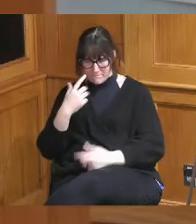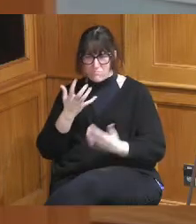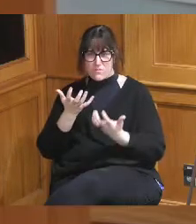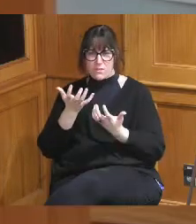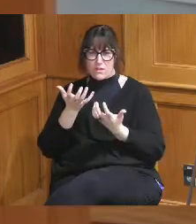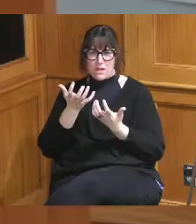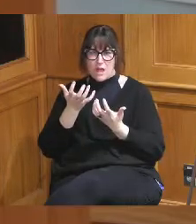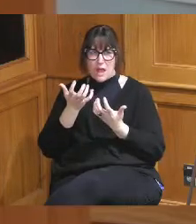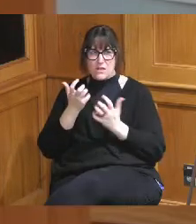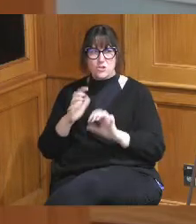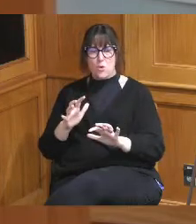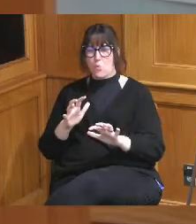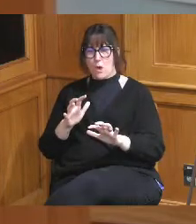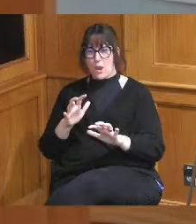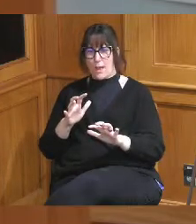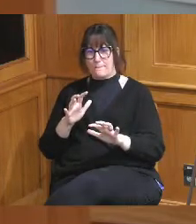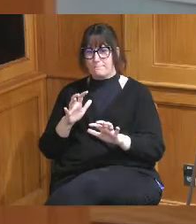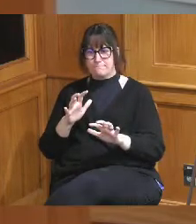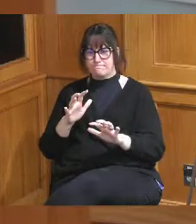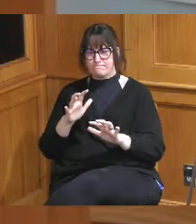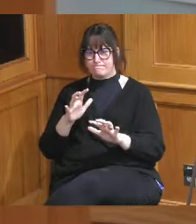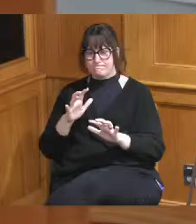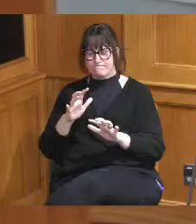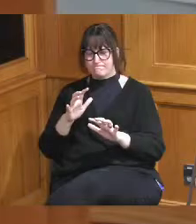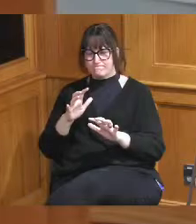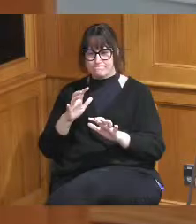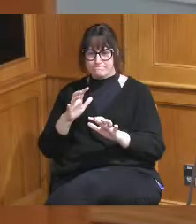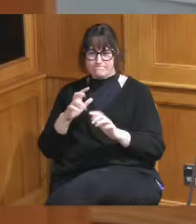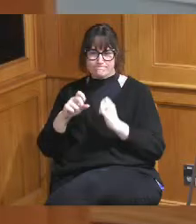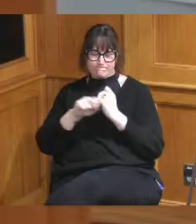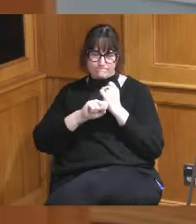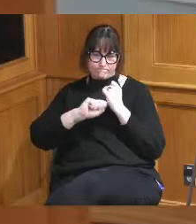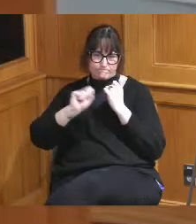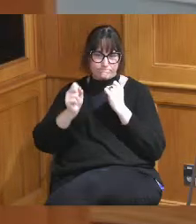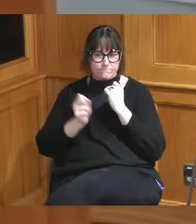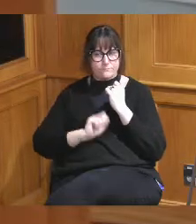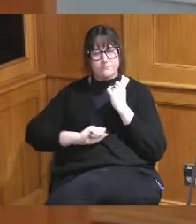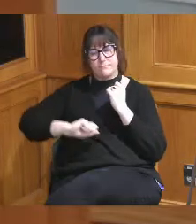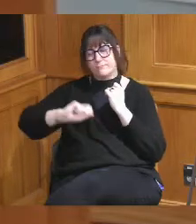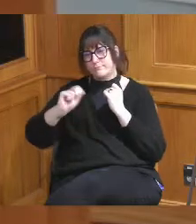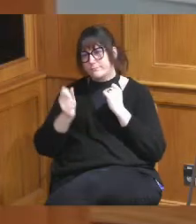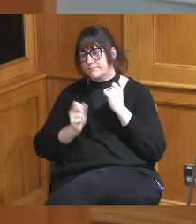some I don't want to sort of bore and get into some long development process discussion yeah I